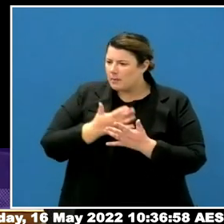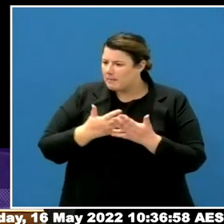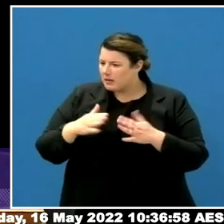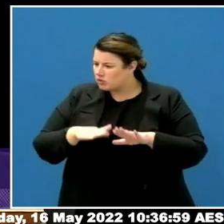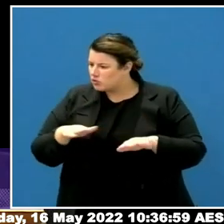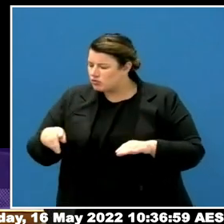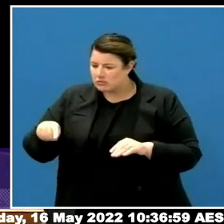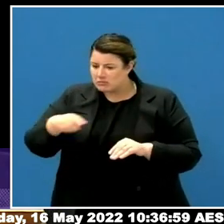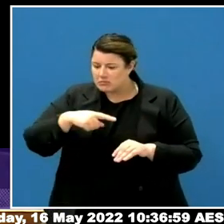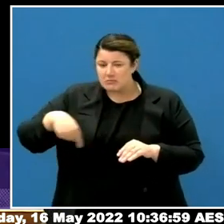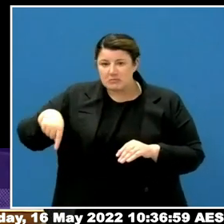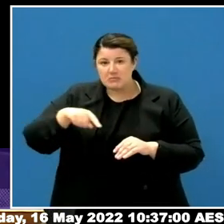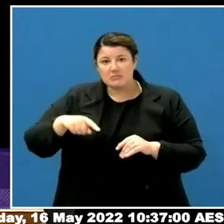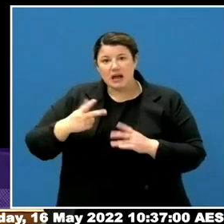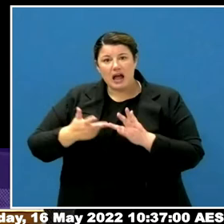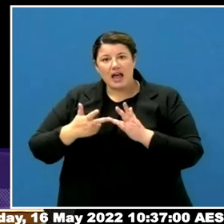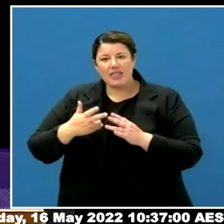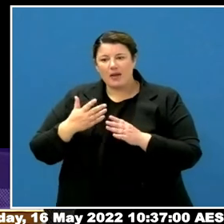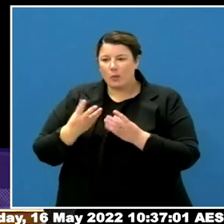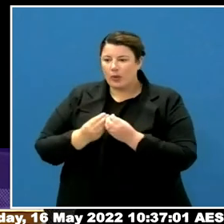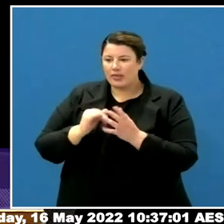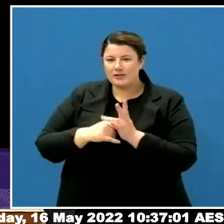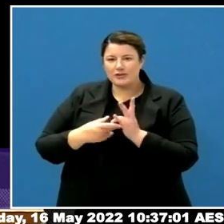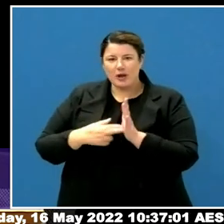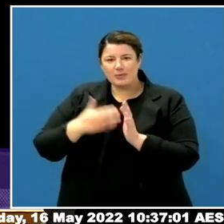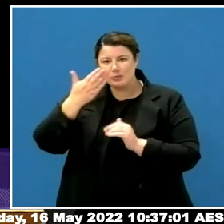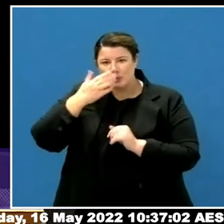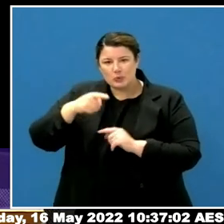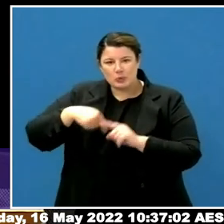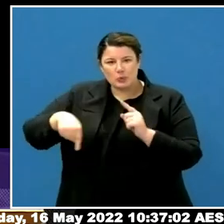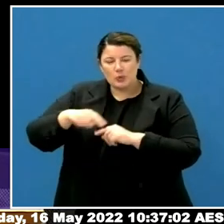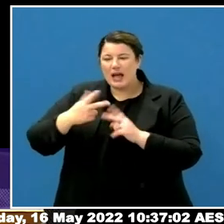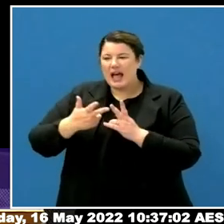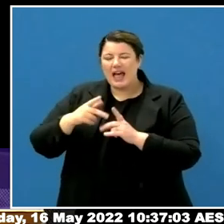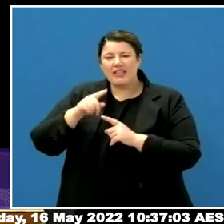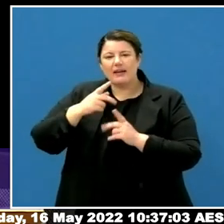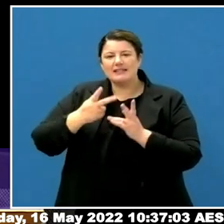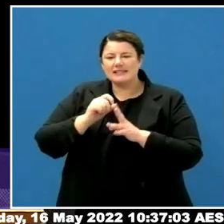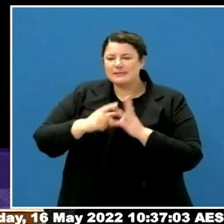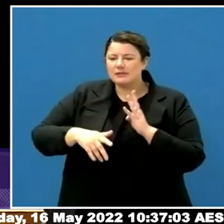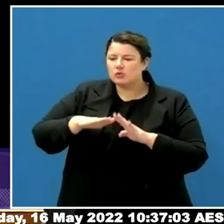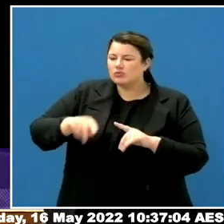Simon went to school as well as other children with disability in the area who went